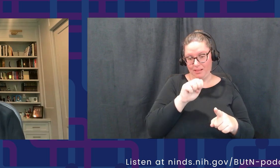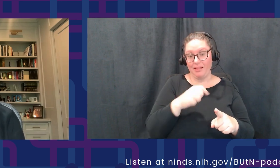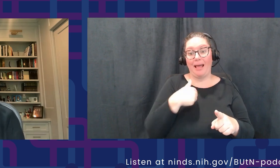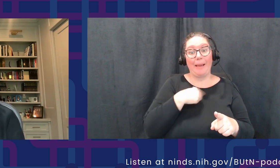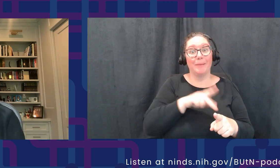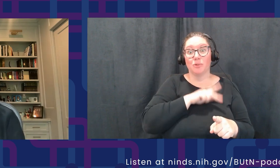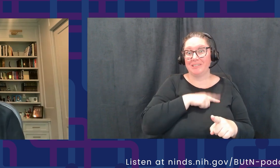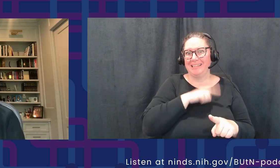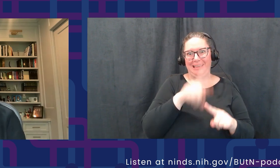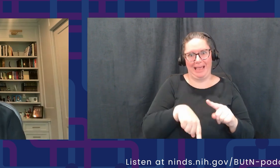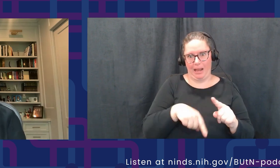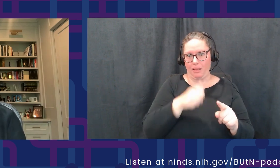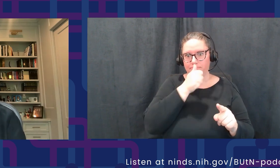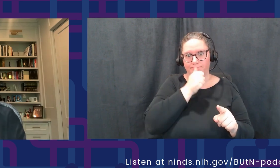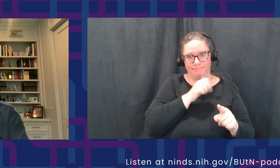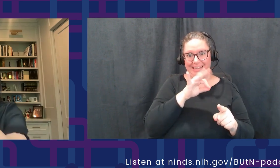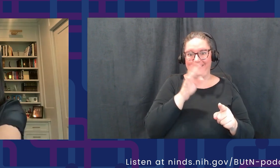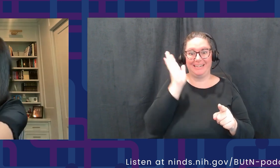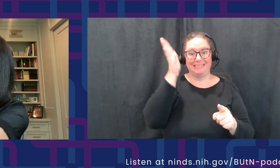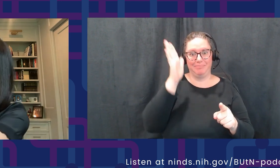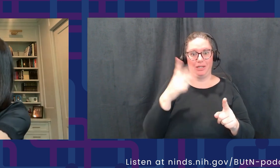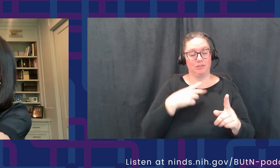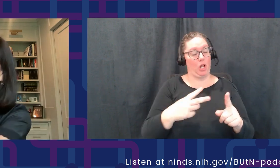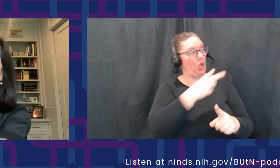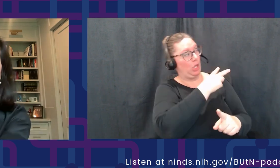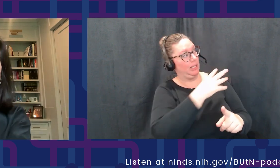stand it when the speaker is constantly looking at their slides.